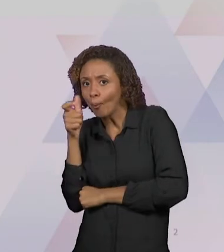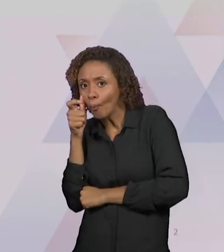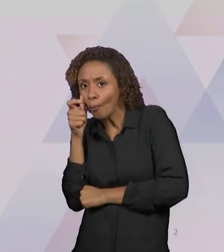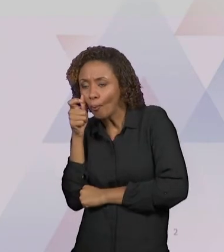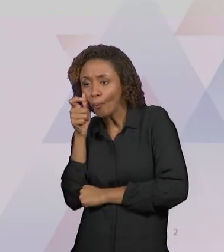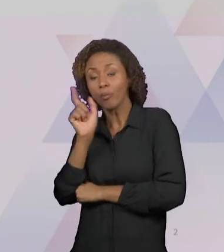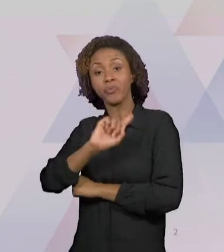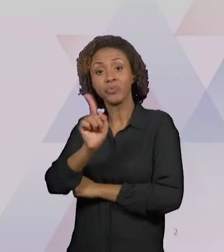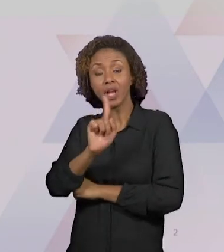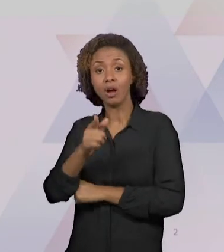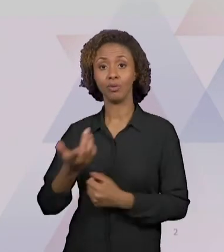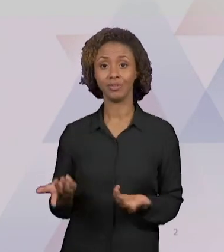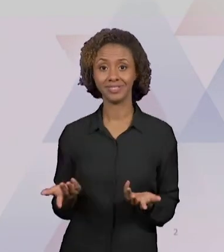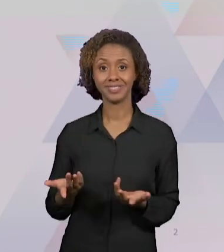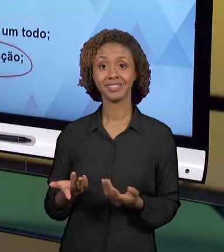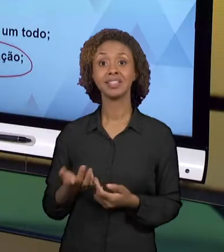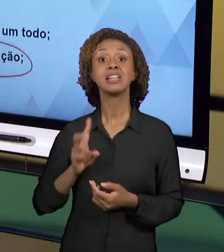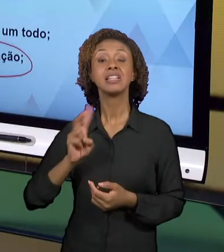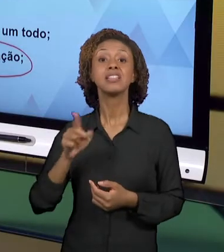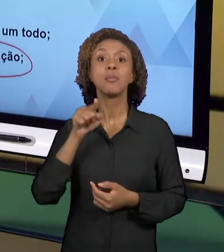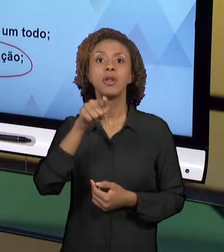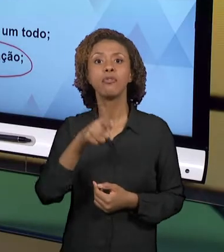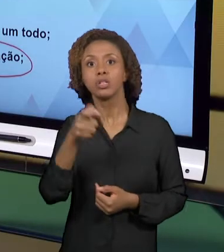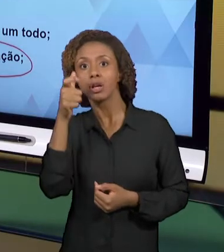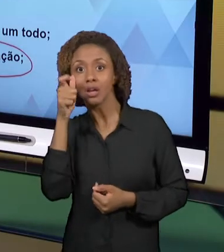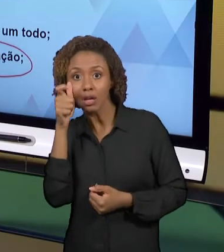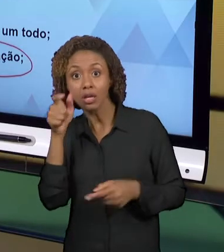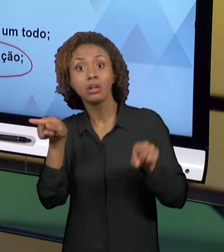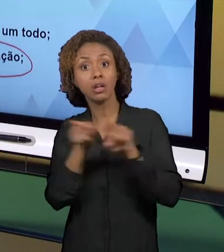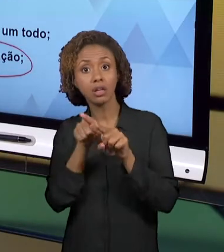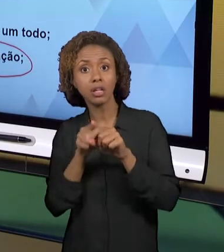COMO UM OBSERVADOR PARTICIPANTE - AQUELE QUE ESTÁ